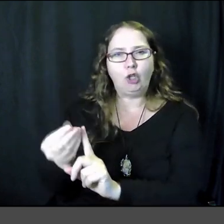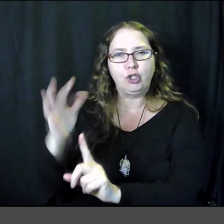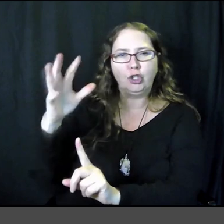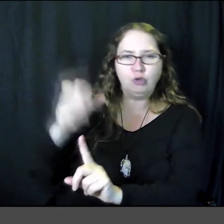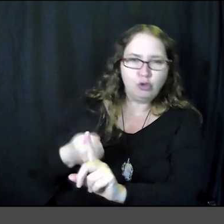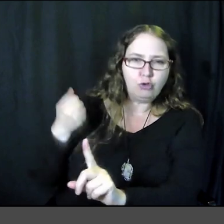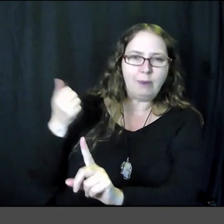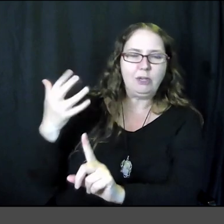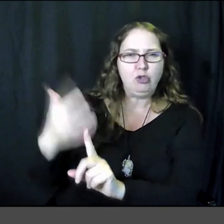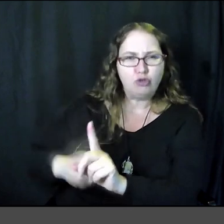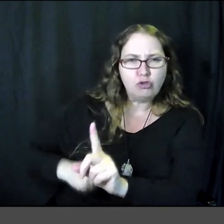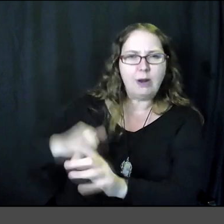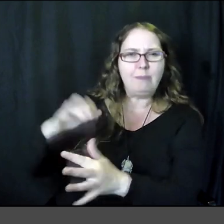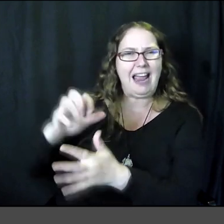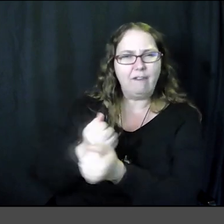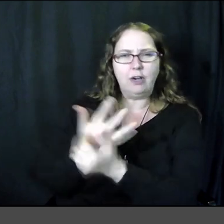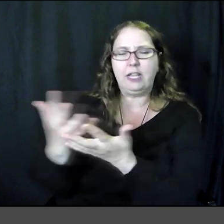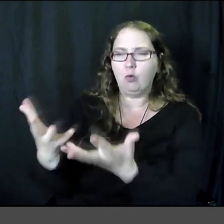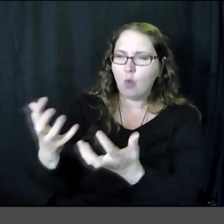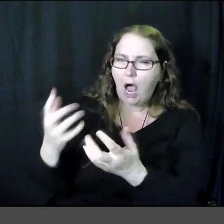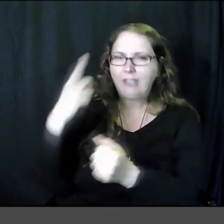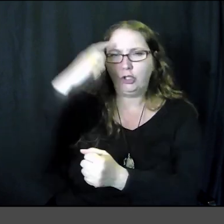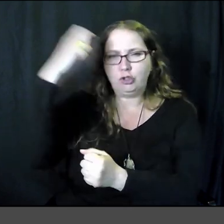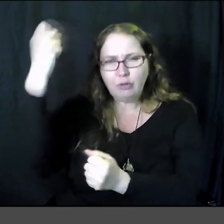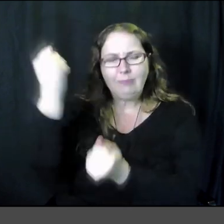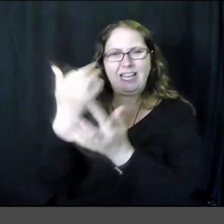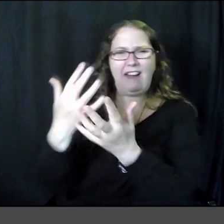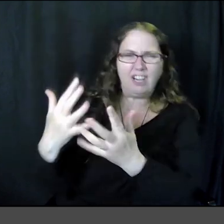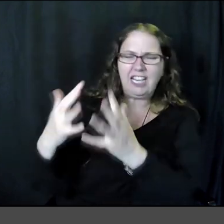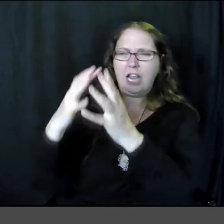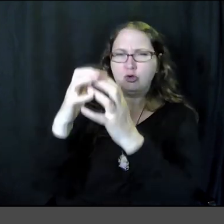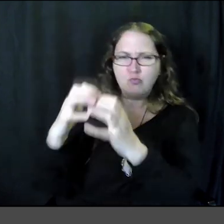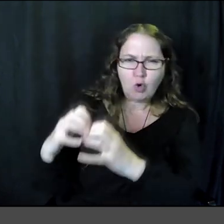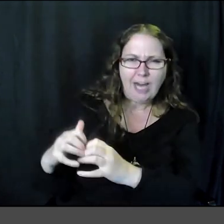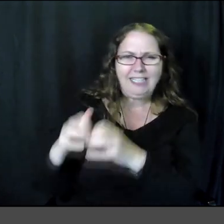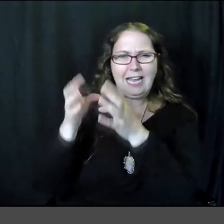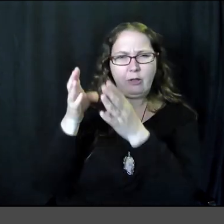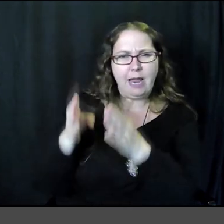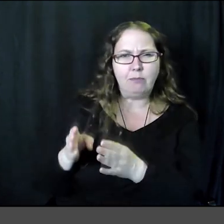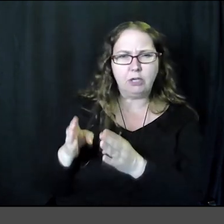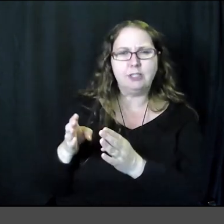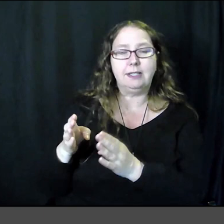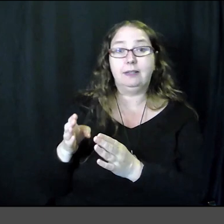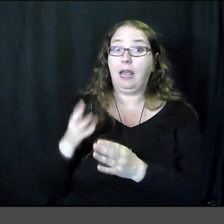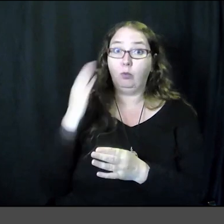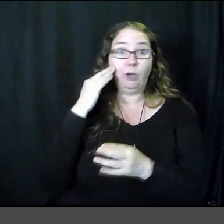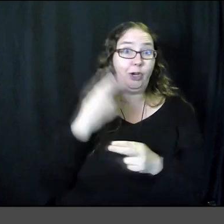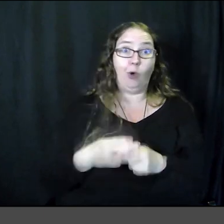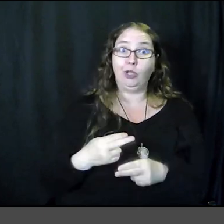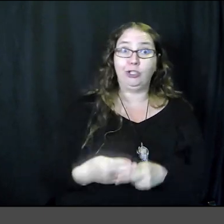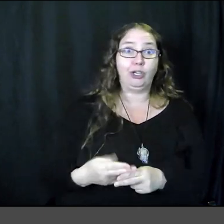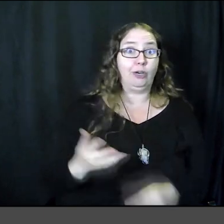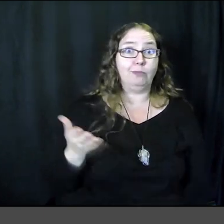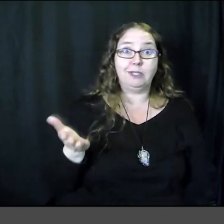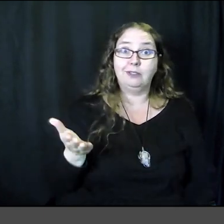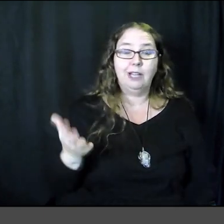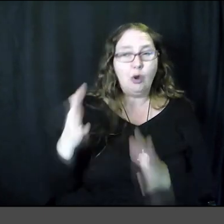AND YOU BREAK THEM DOWN IN TERMS OF, AND WE KNOW THE TERMS IN TERMS OF BEING FIRM AND IN TERMS OF BEING